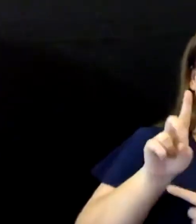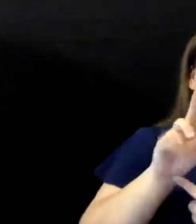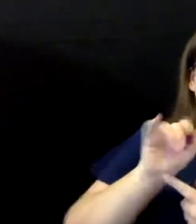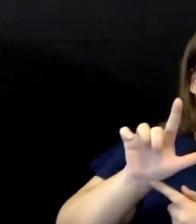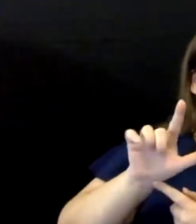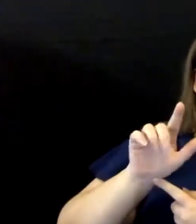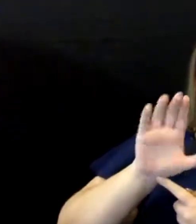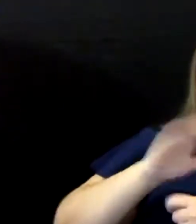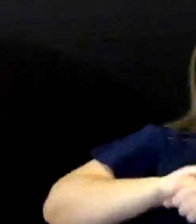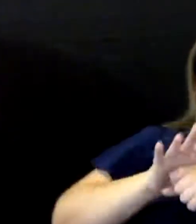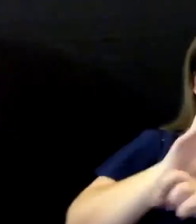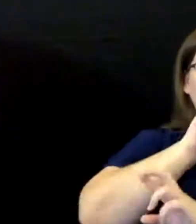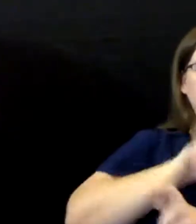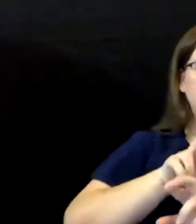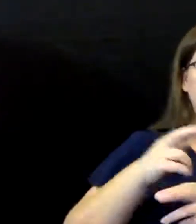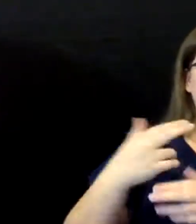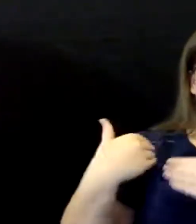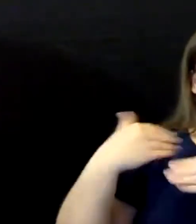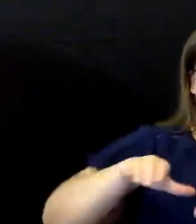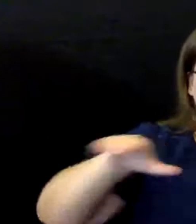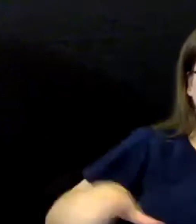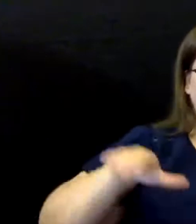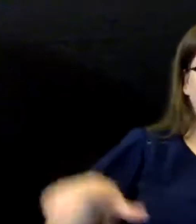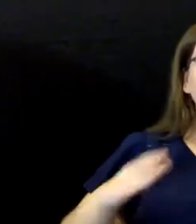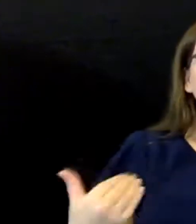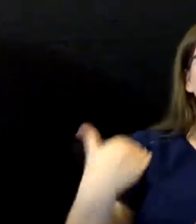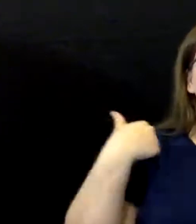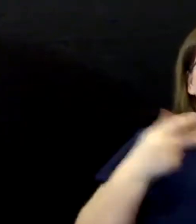response efforts. She previously held positions in the Agency of Human